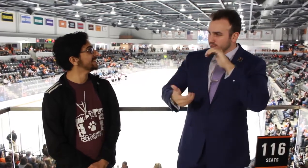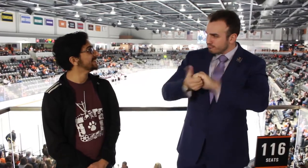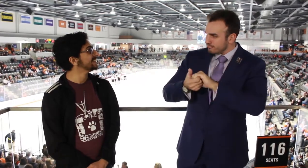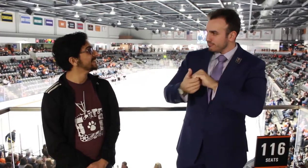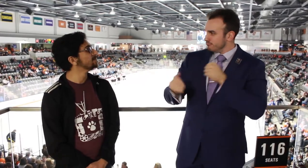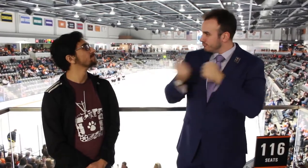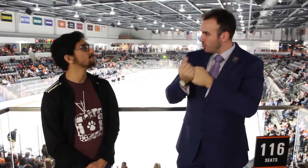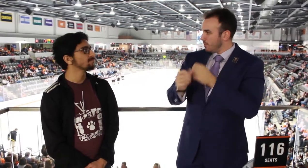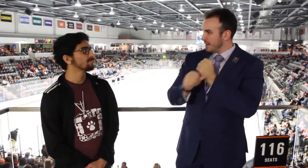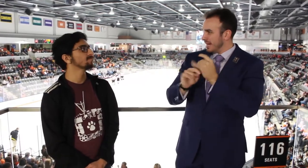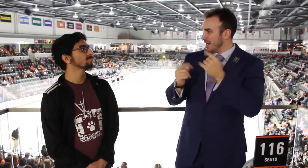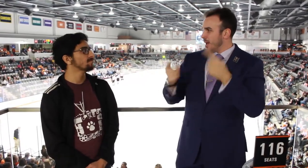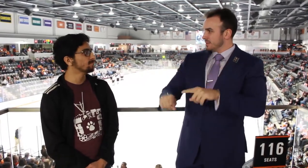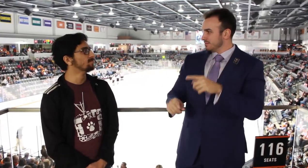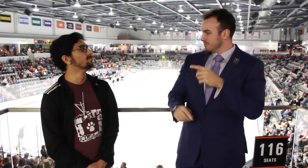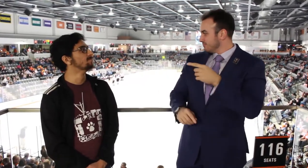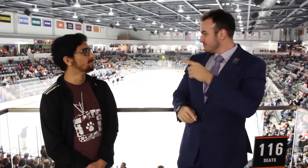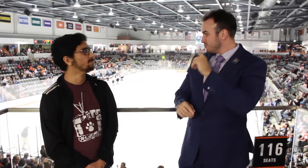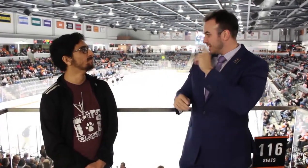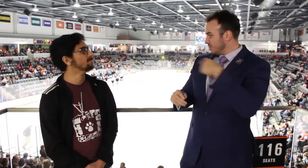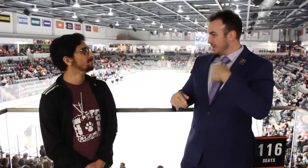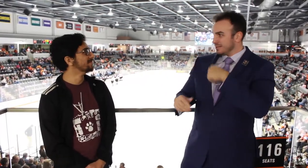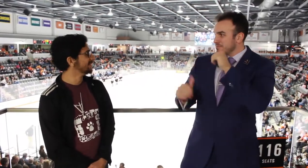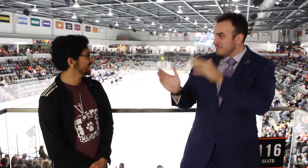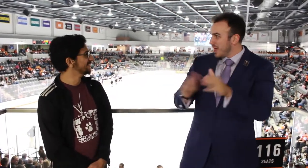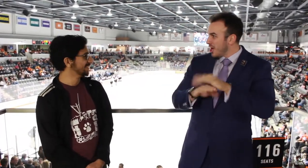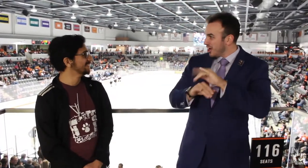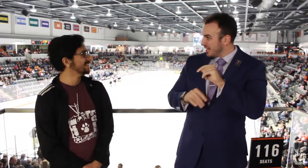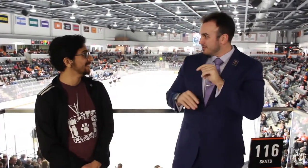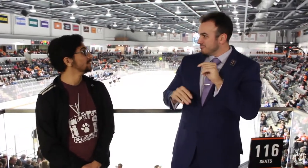We wanted to partner with that person to help make it happen. We didn't really plan on it.